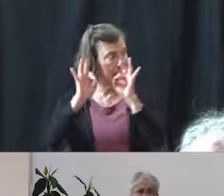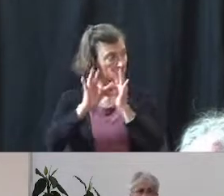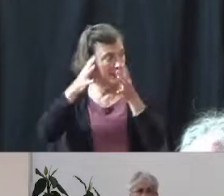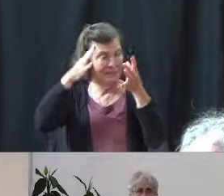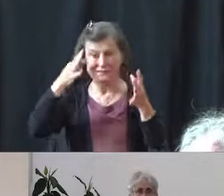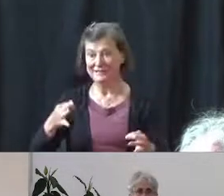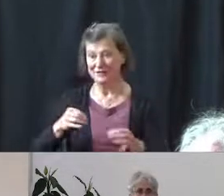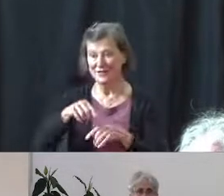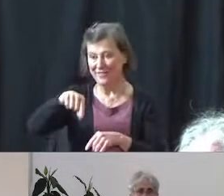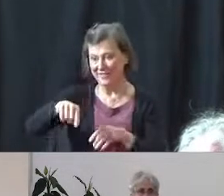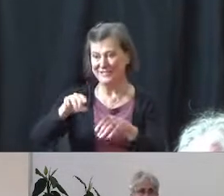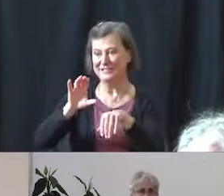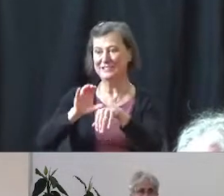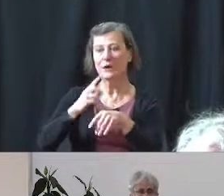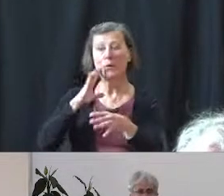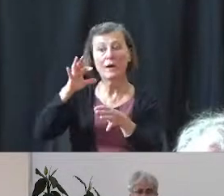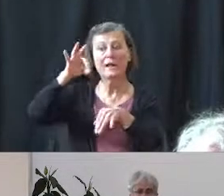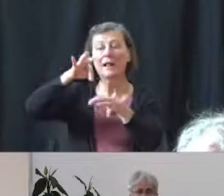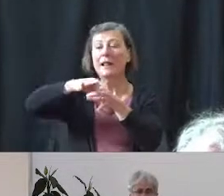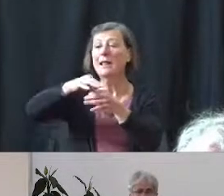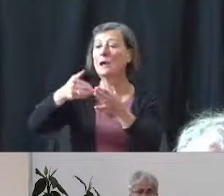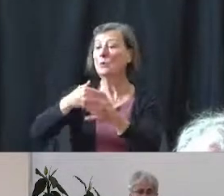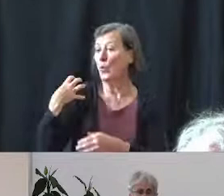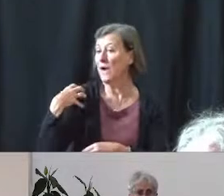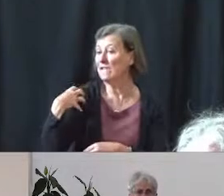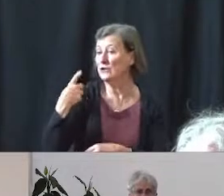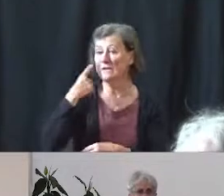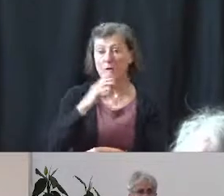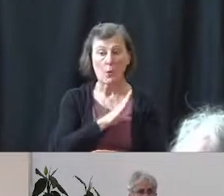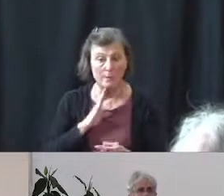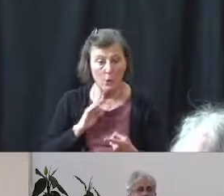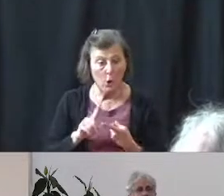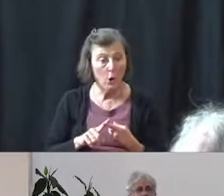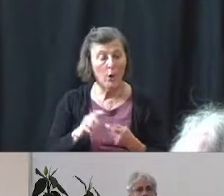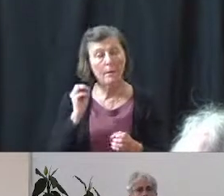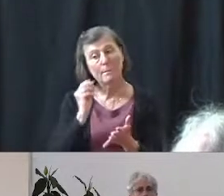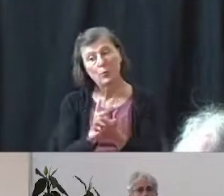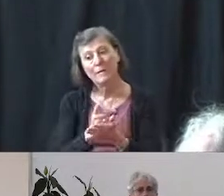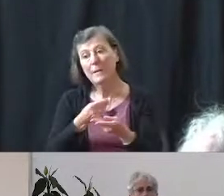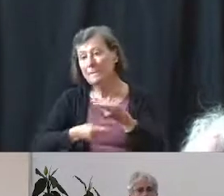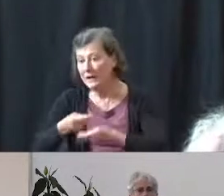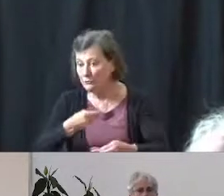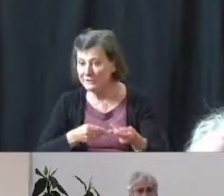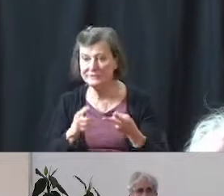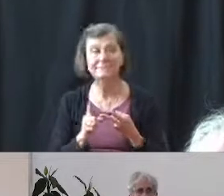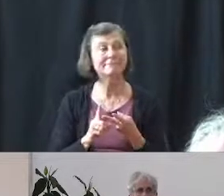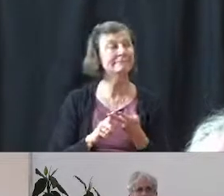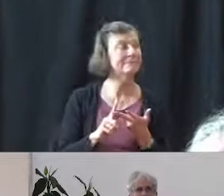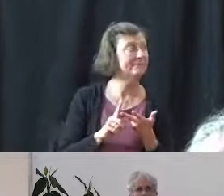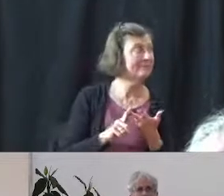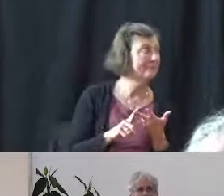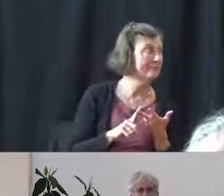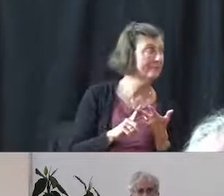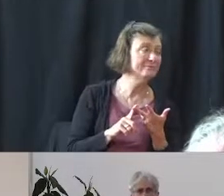We'll be electing new officers for the board, approving a budget, and also having, settling